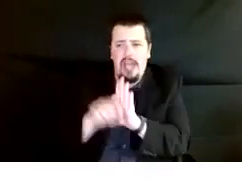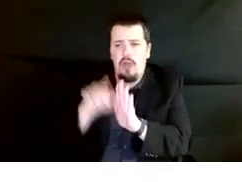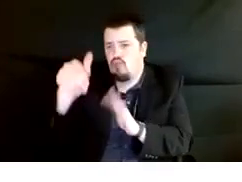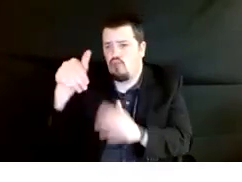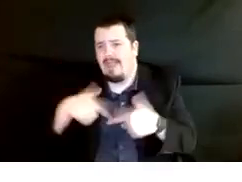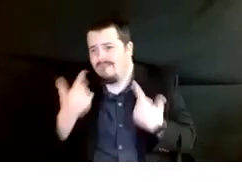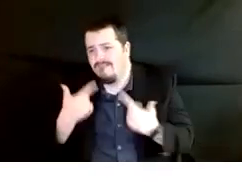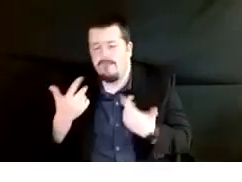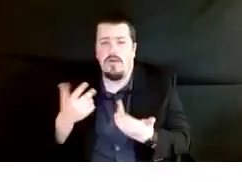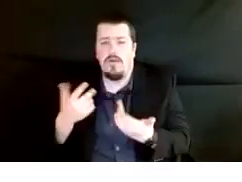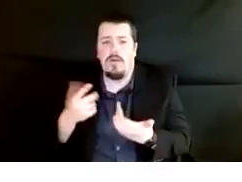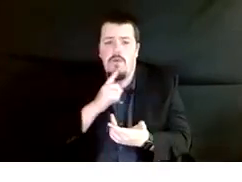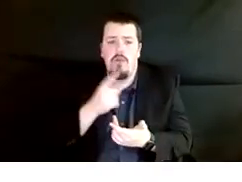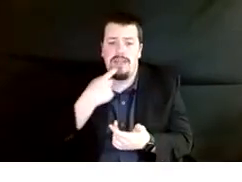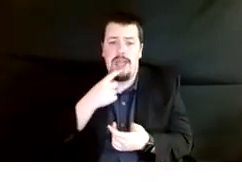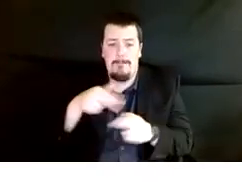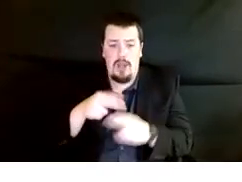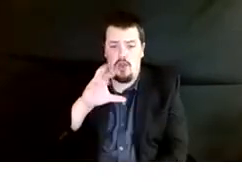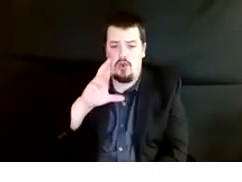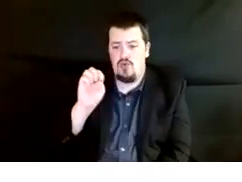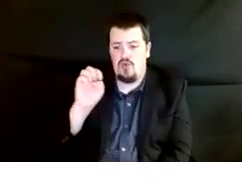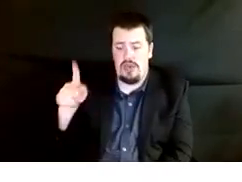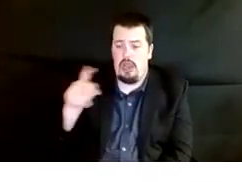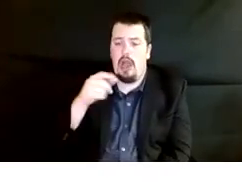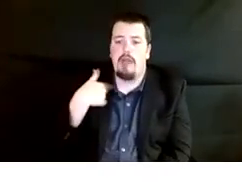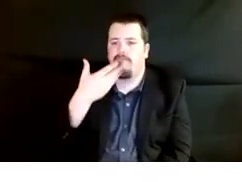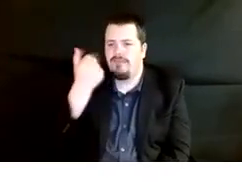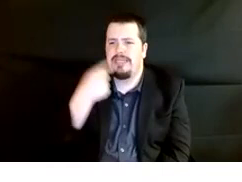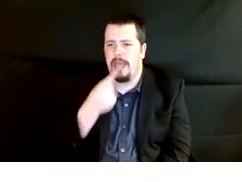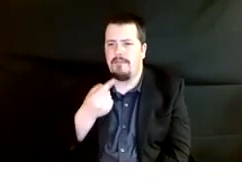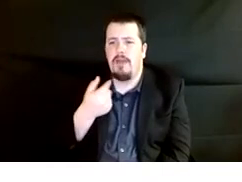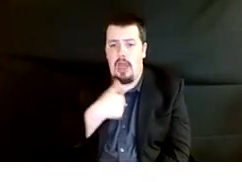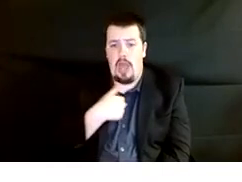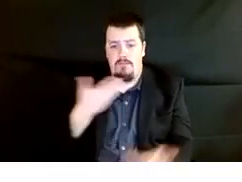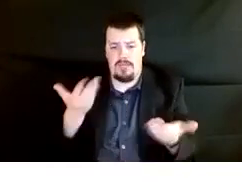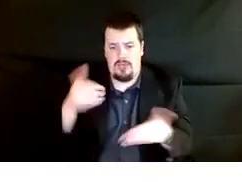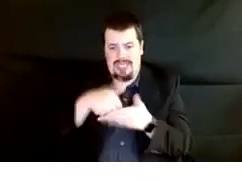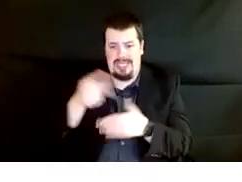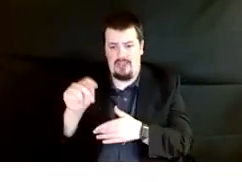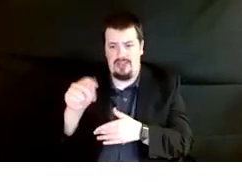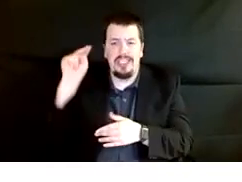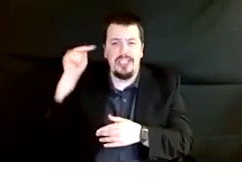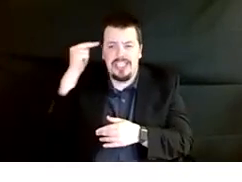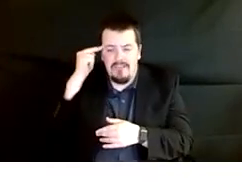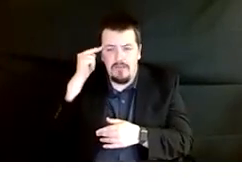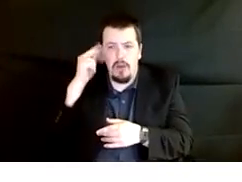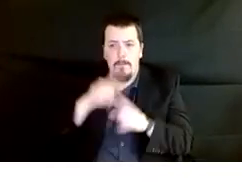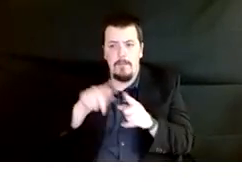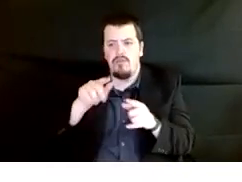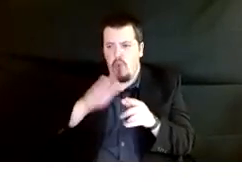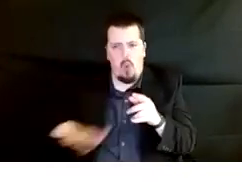I should probably say this about CREEC because I didn't at the beginning I'm based here in Tennessee, in Nashville, we're nationwide and have offices several places and